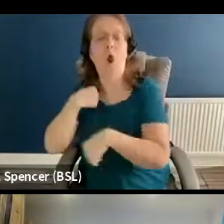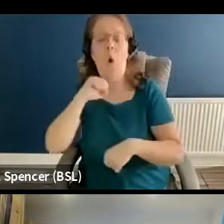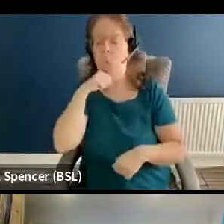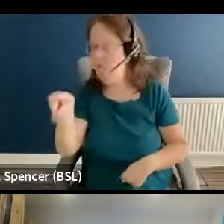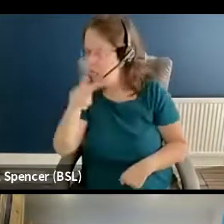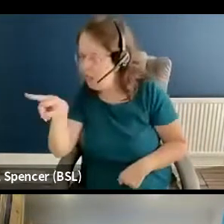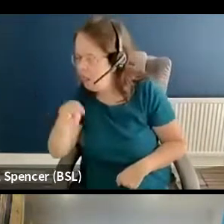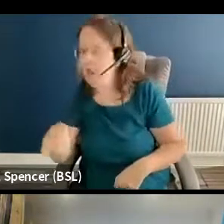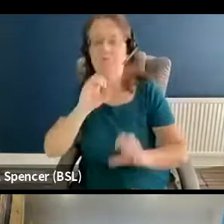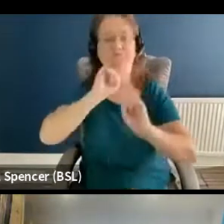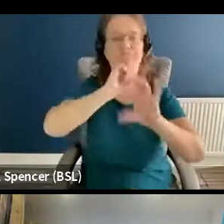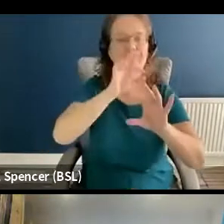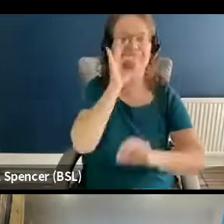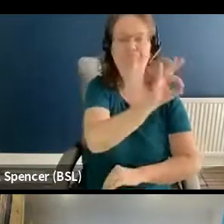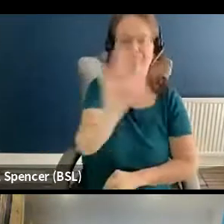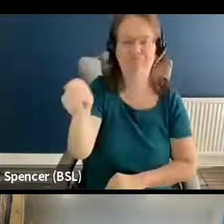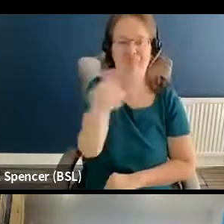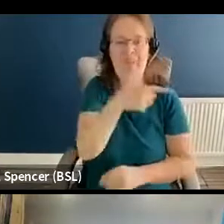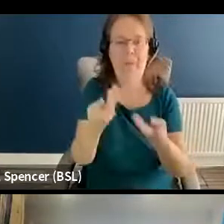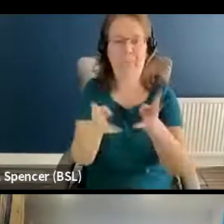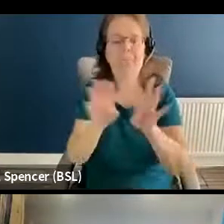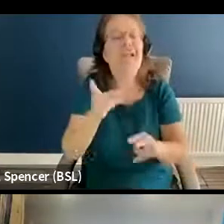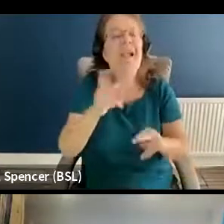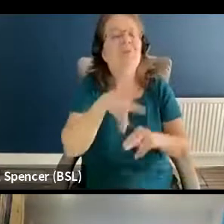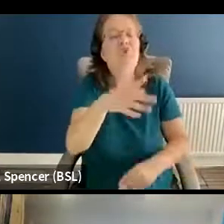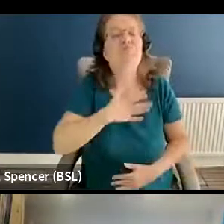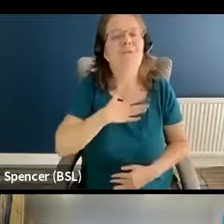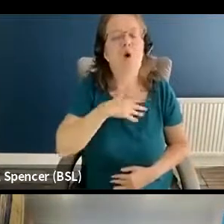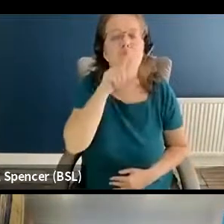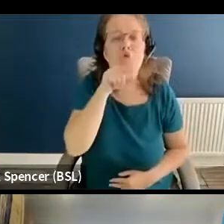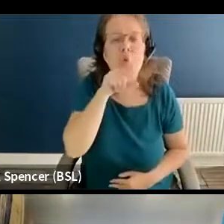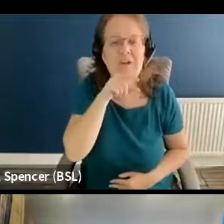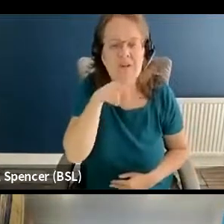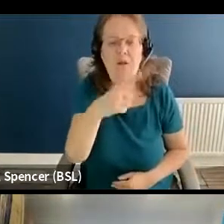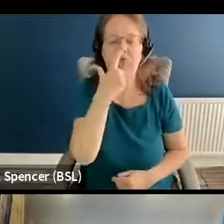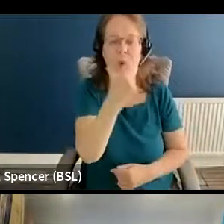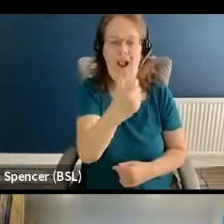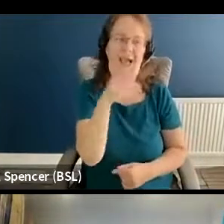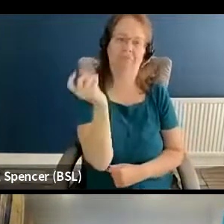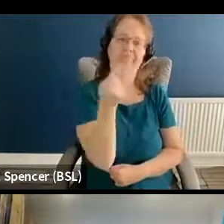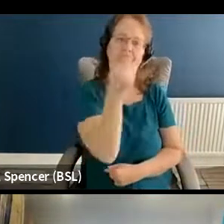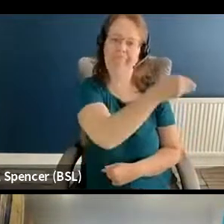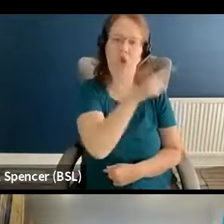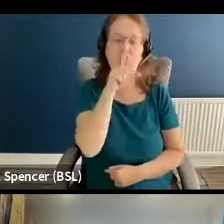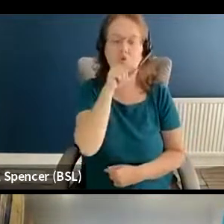Alternatively, if Twitter is more useful, please pop your questions on Twitter using the